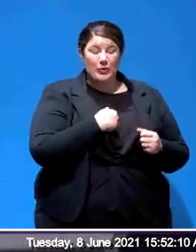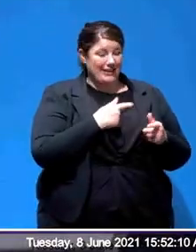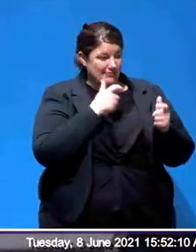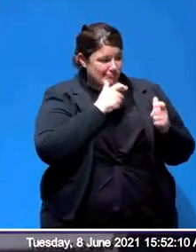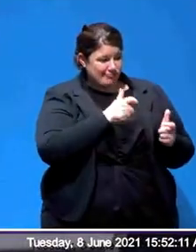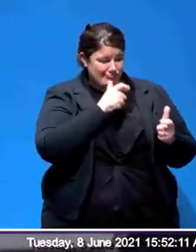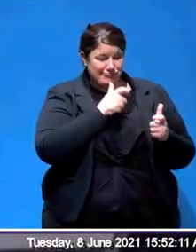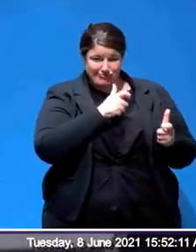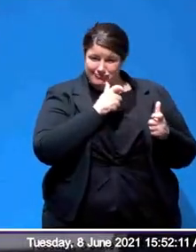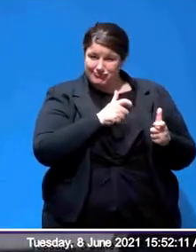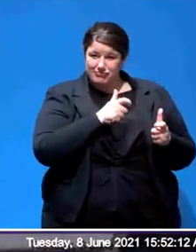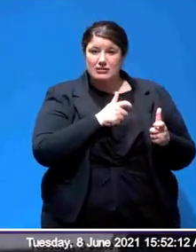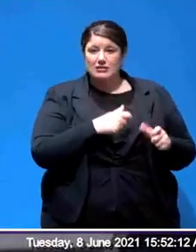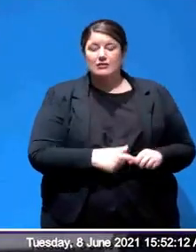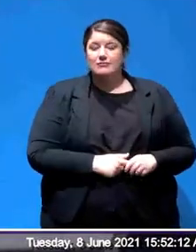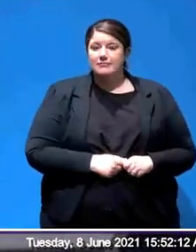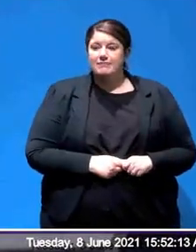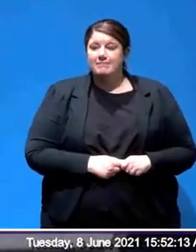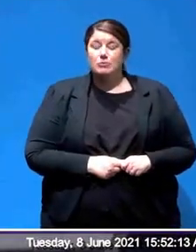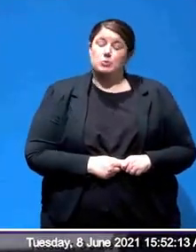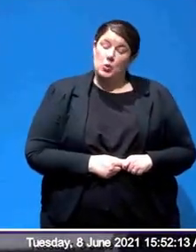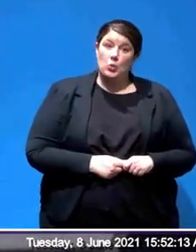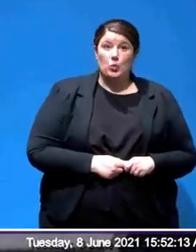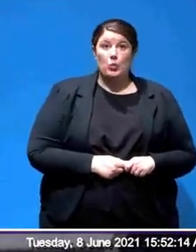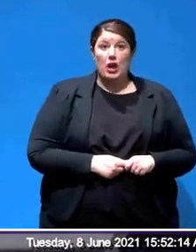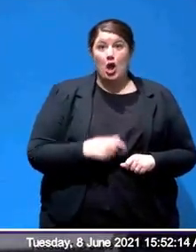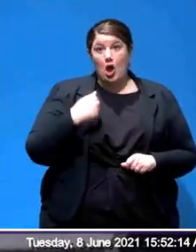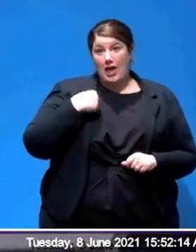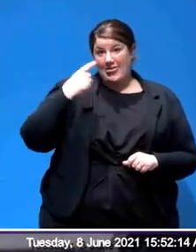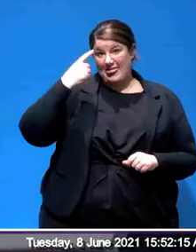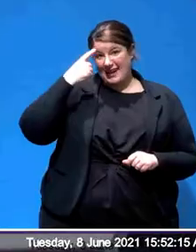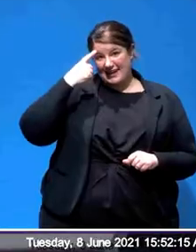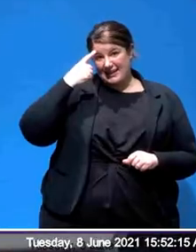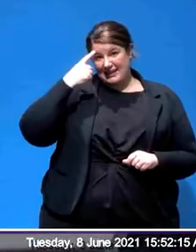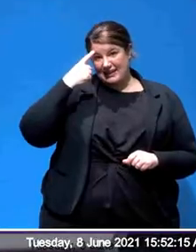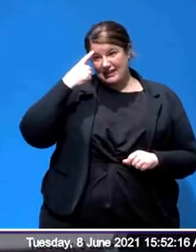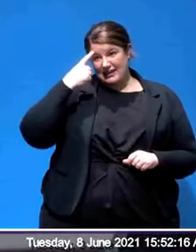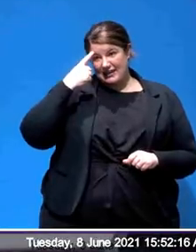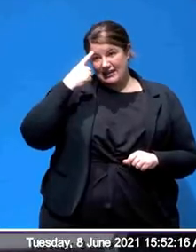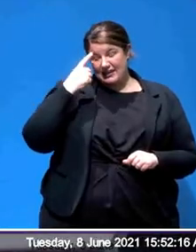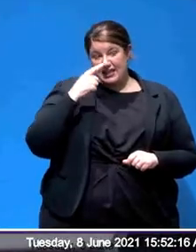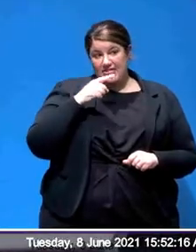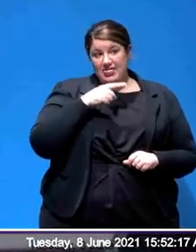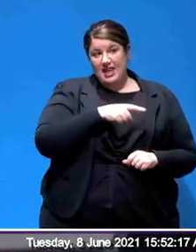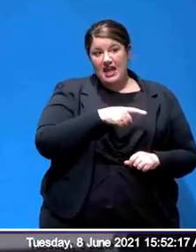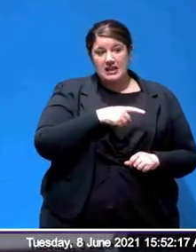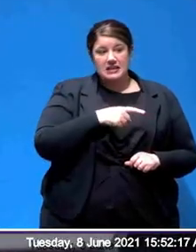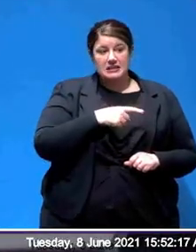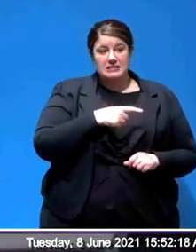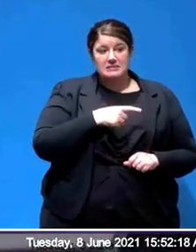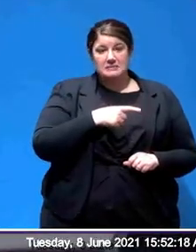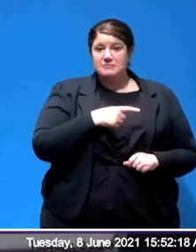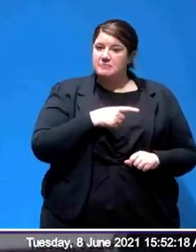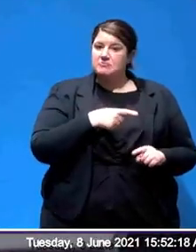So yes, I think they --- they run to, you know, a very high standard.